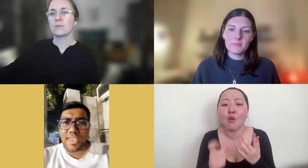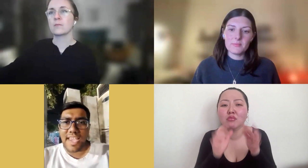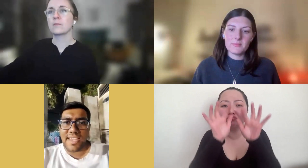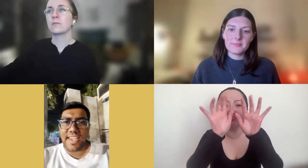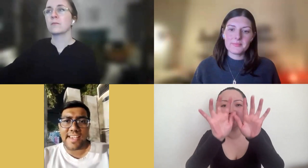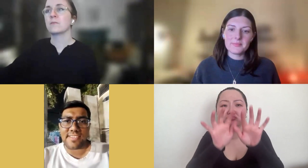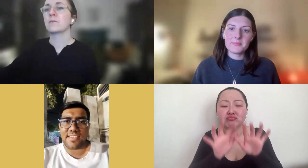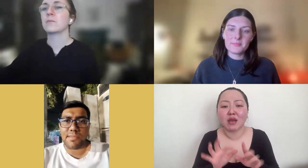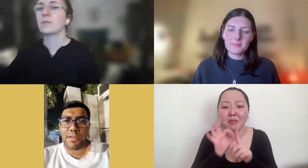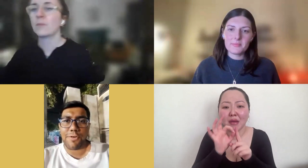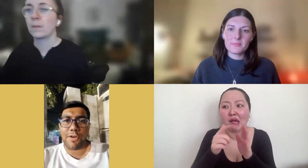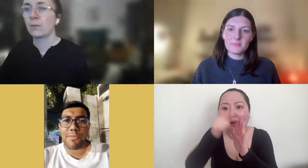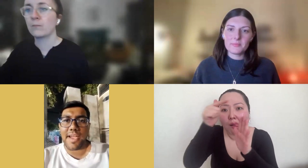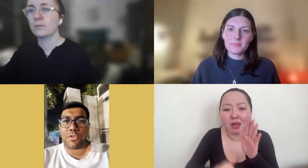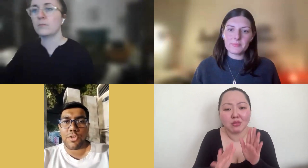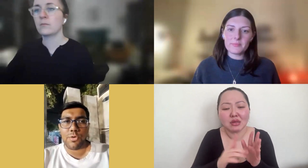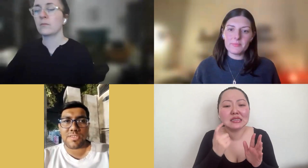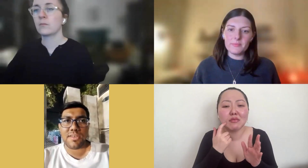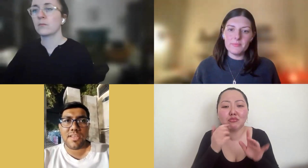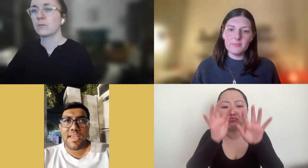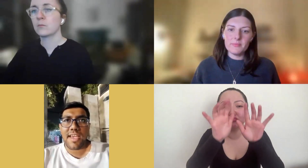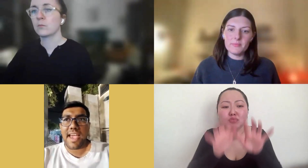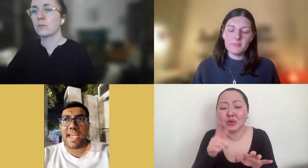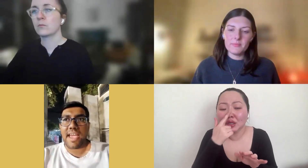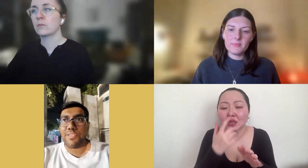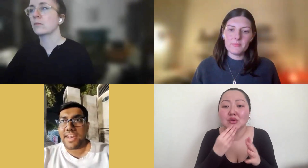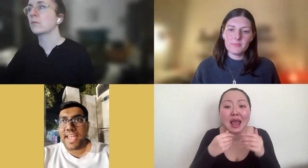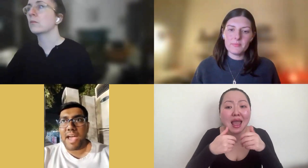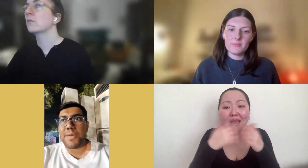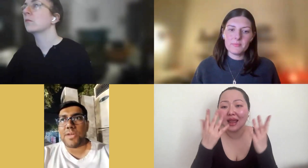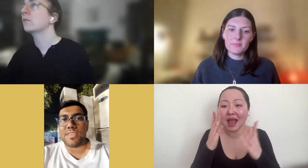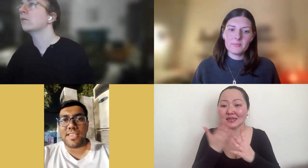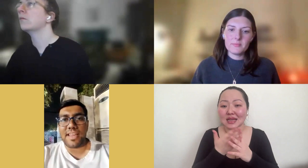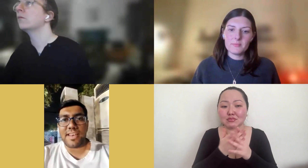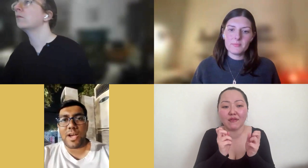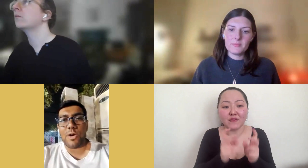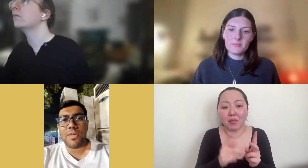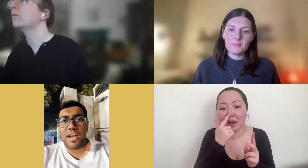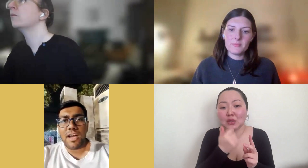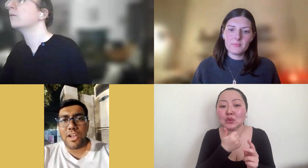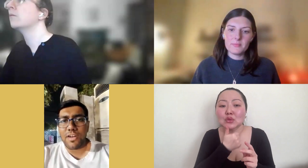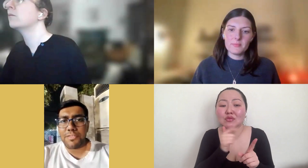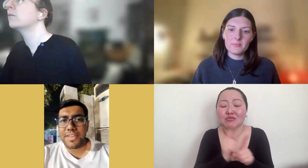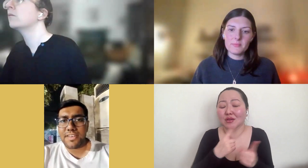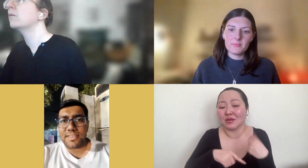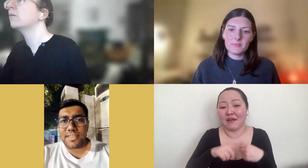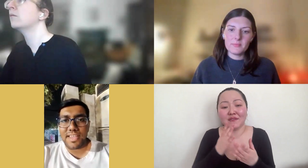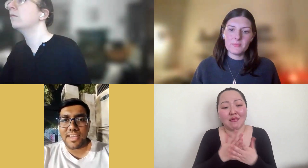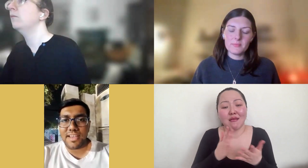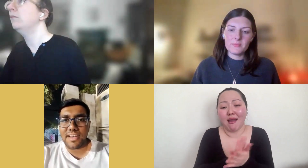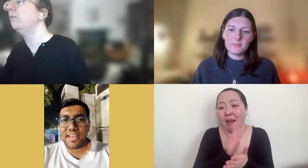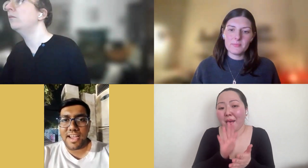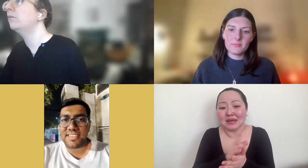use any accessible format to use it. And we are very happy to see that now, a lot of interesting